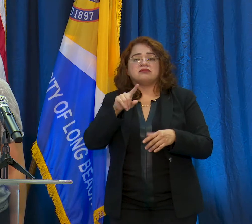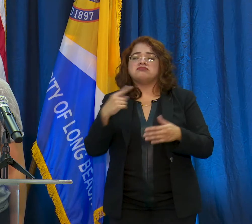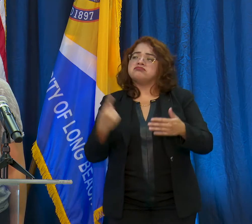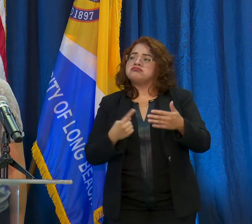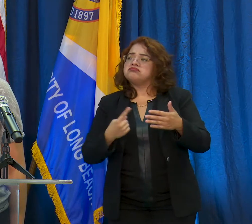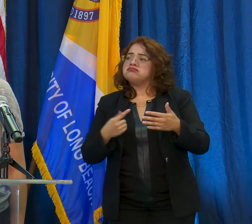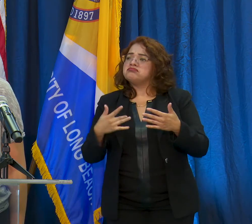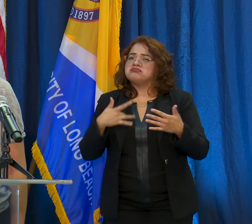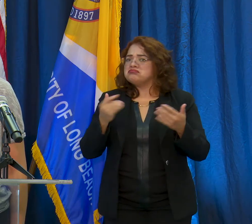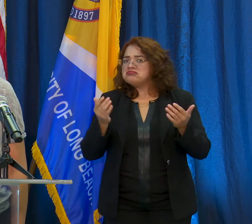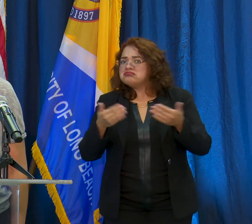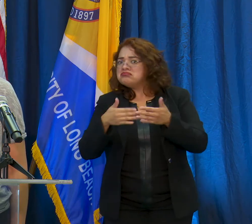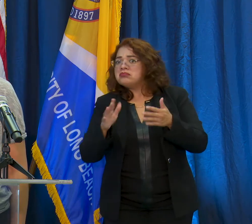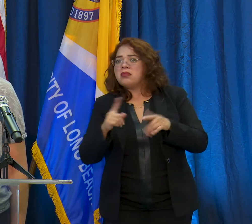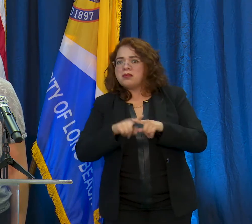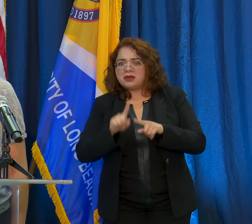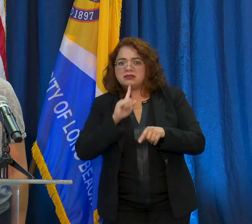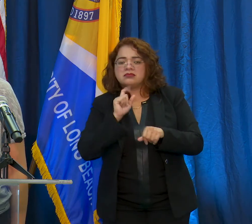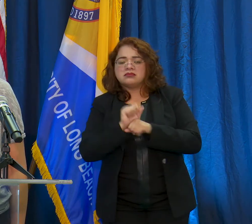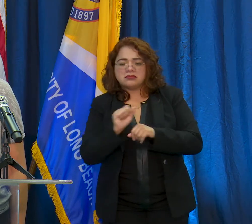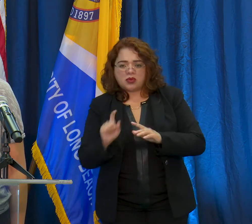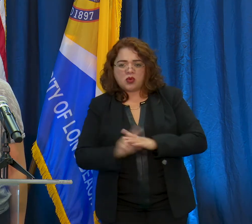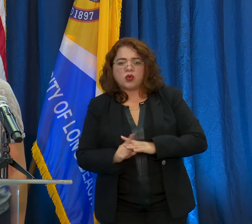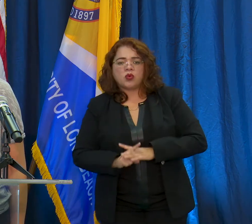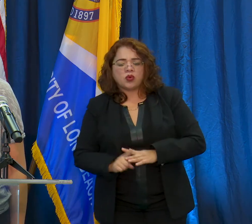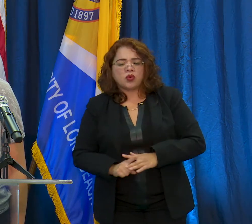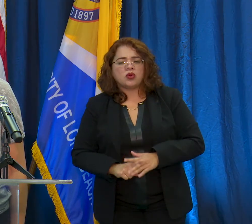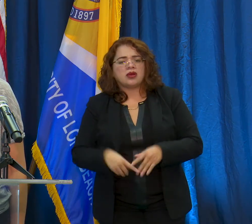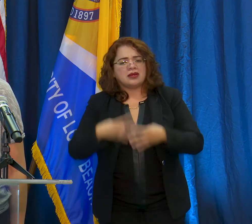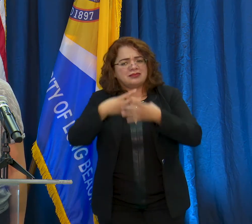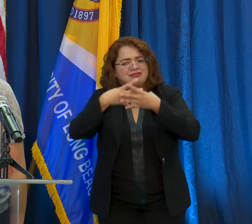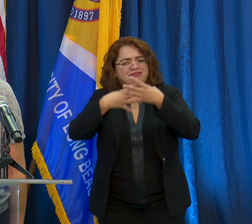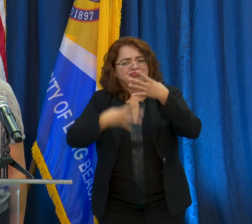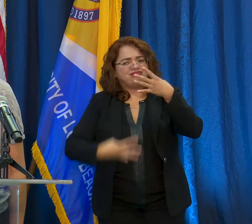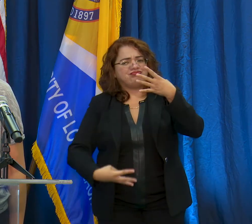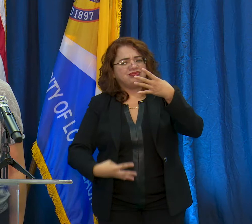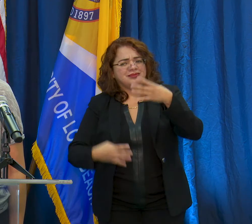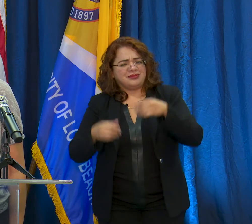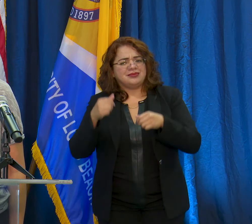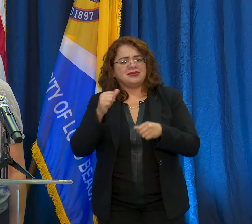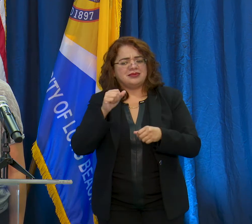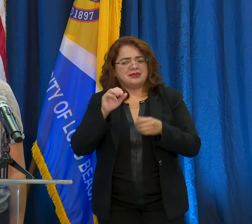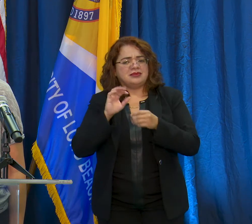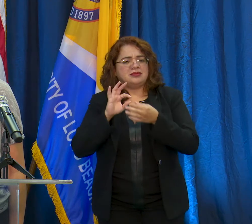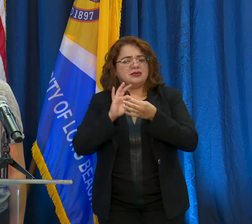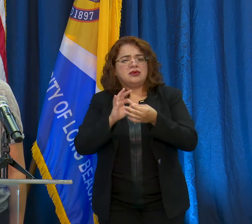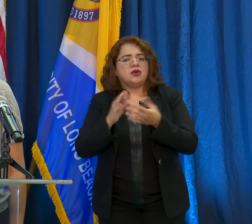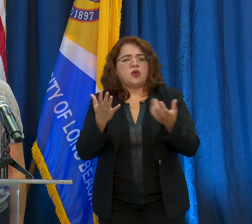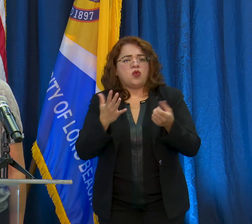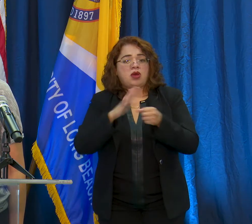the different types of symptoms that are associated with COVID-19 now has